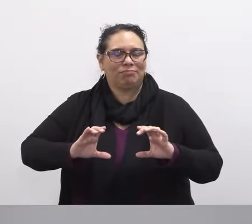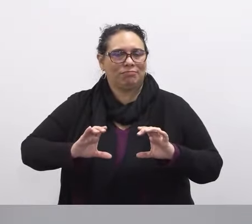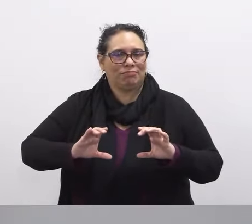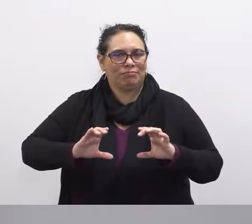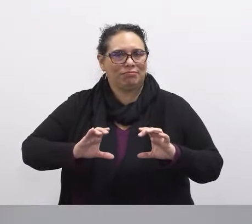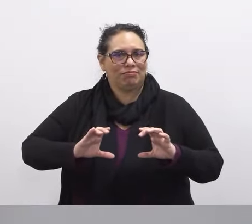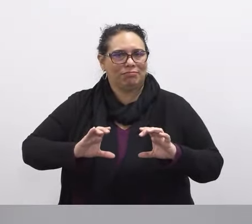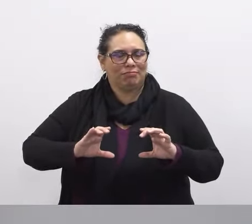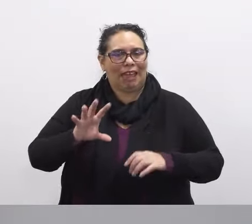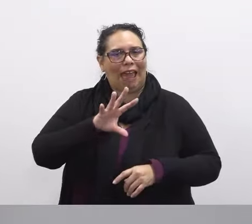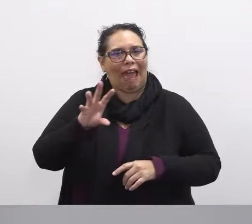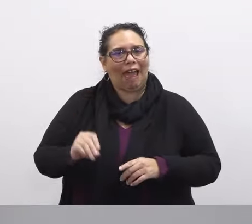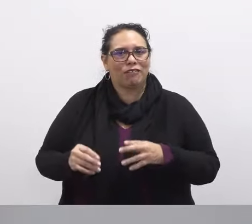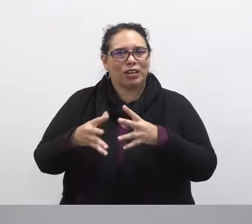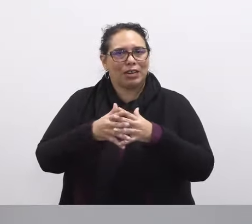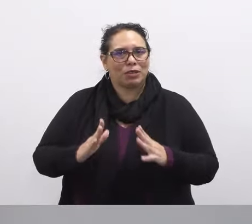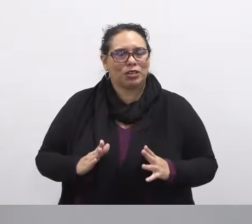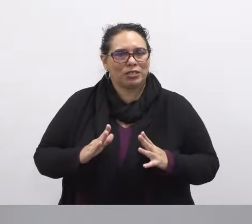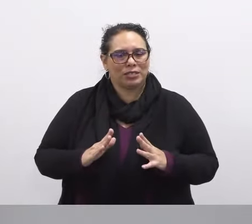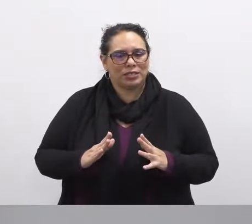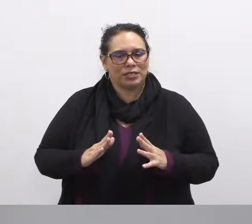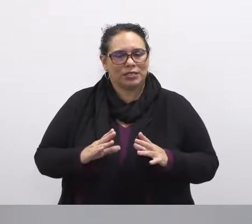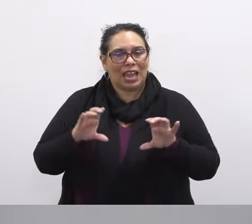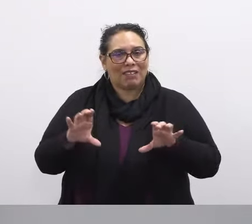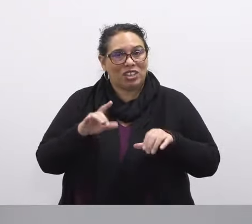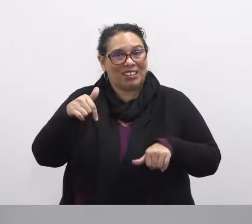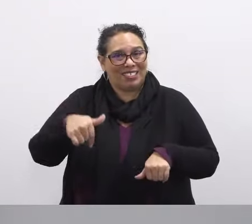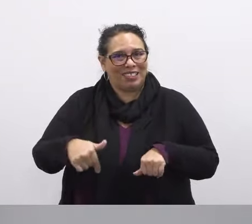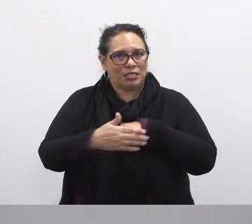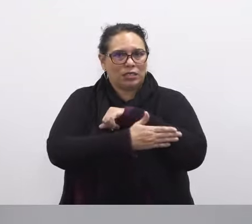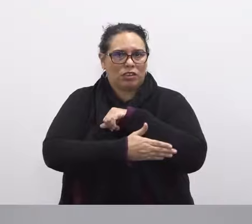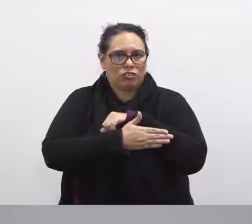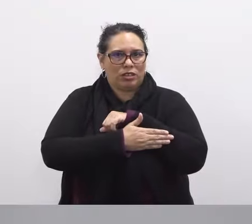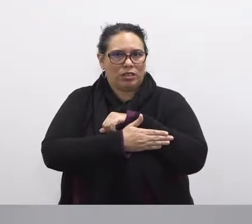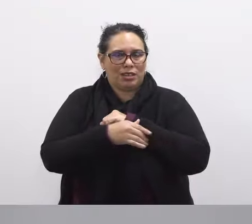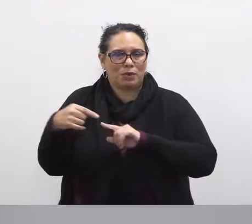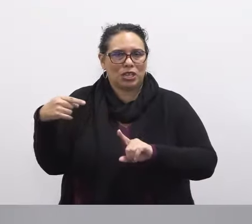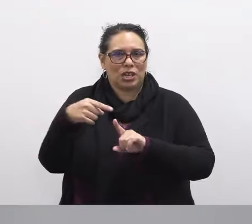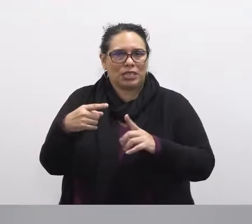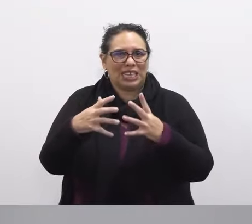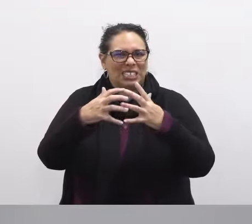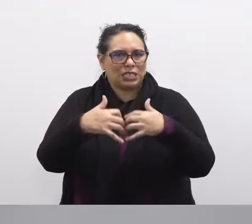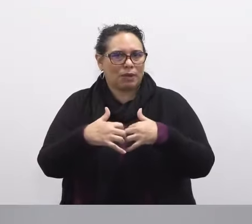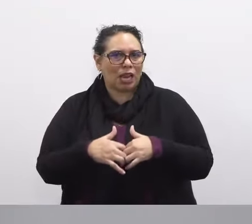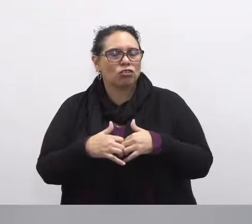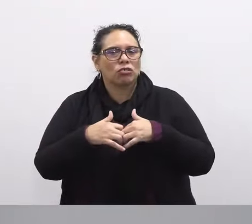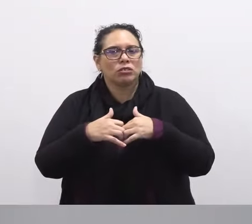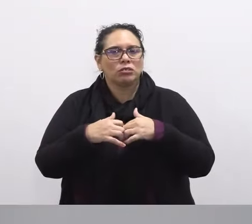that African Americans have played in this country, particularly around dismantling the structural racism